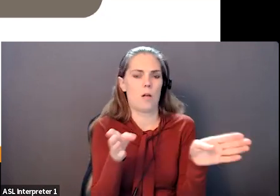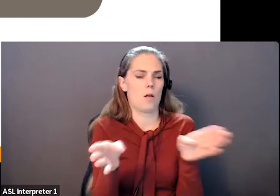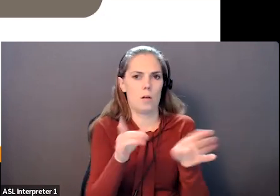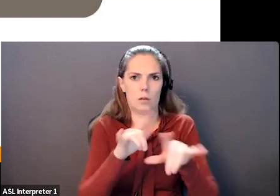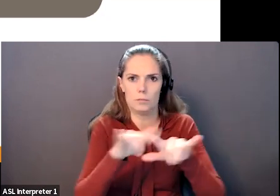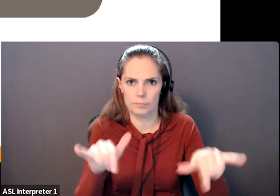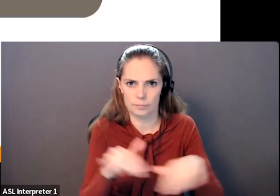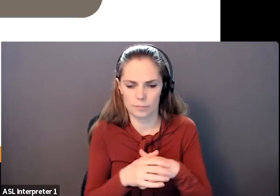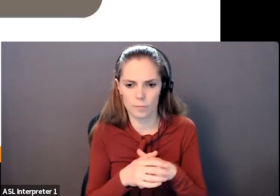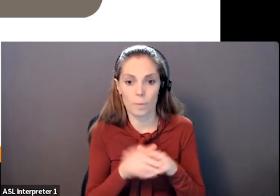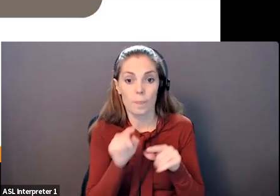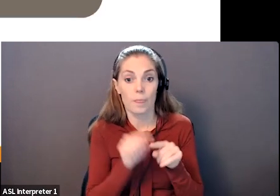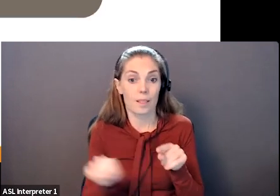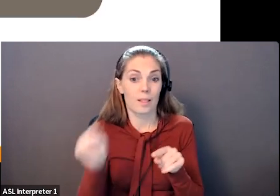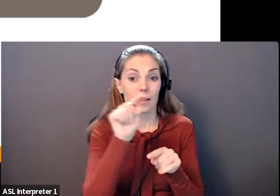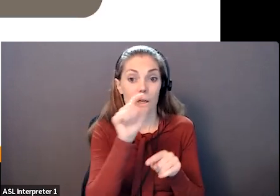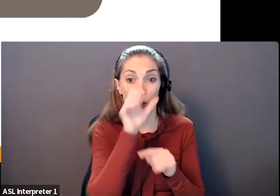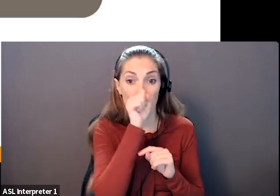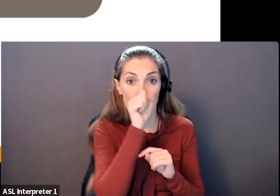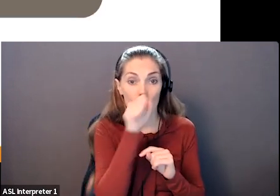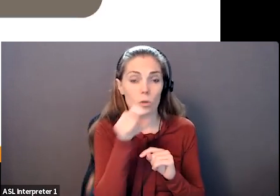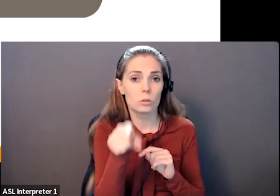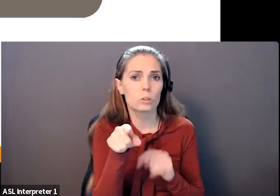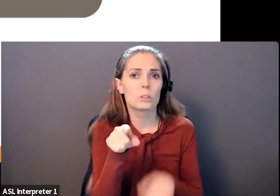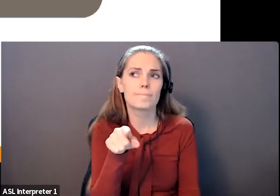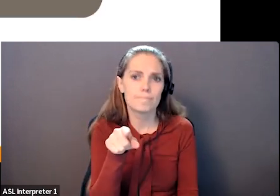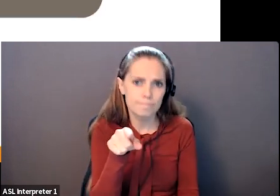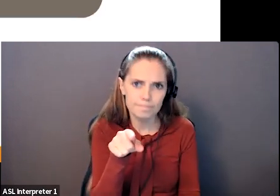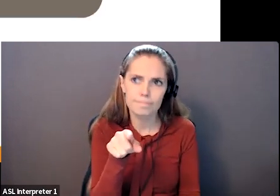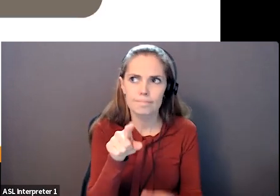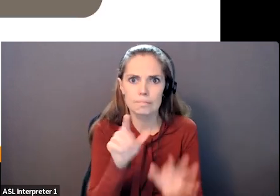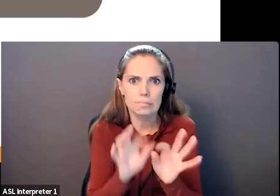to return to work, is what that relationship with the employer was prior to contracting